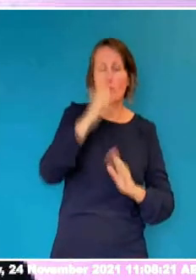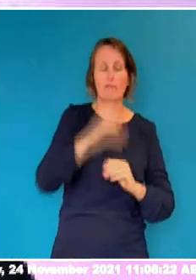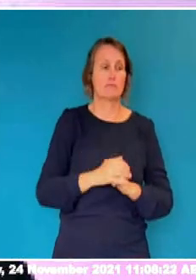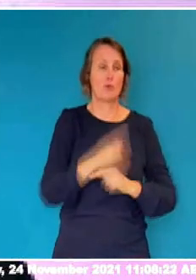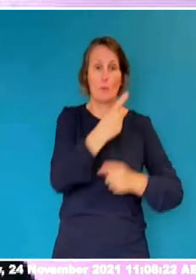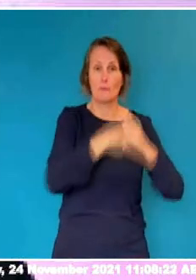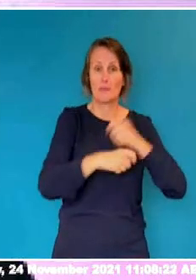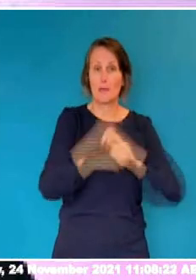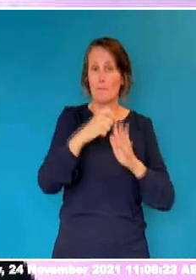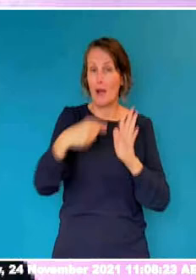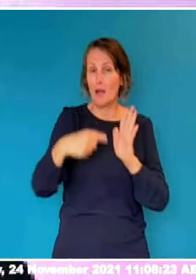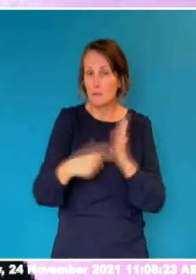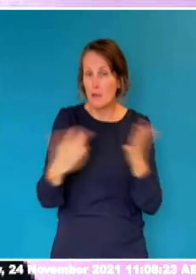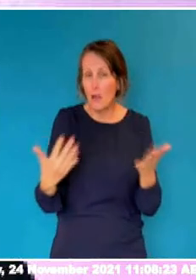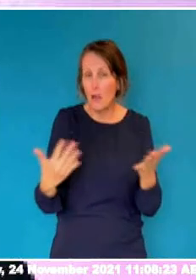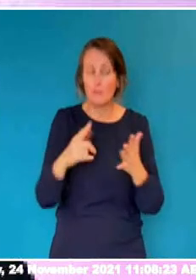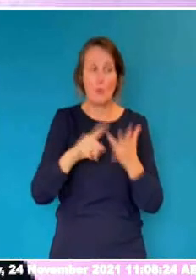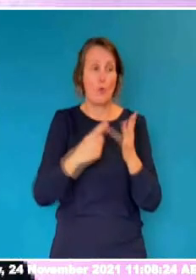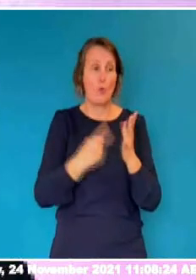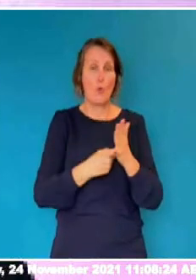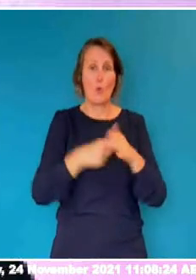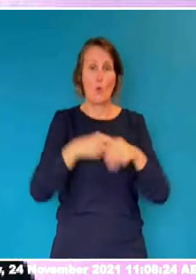different working arrangements to put the right structures.